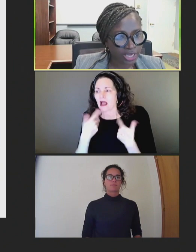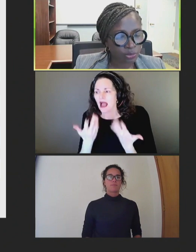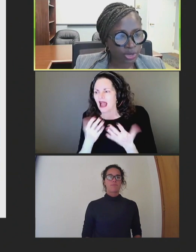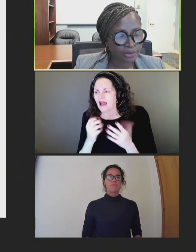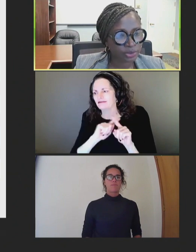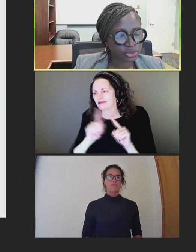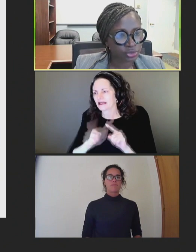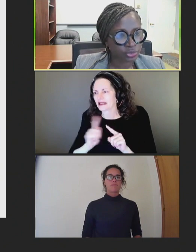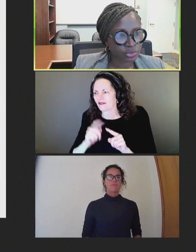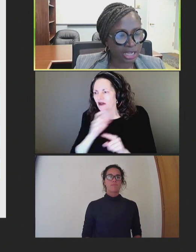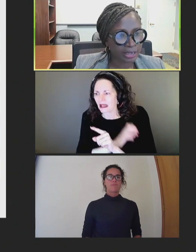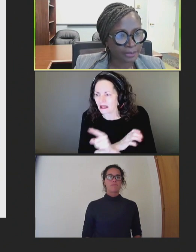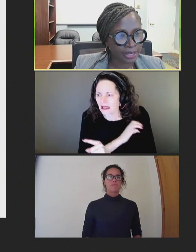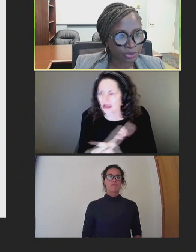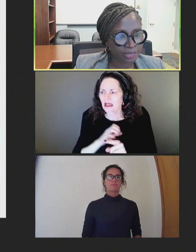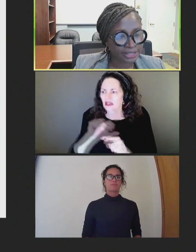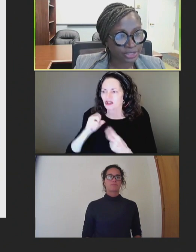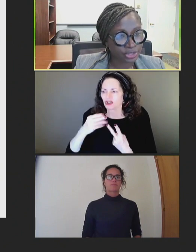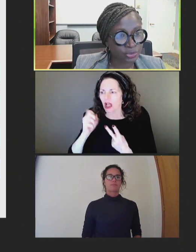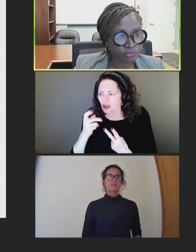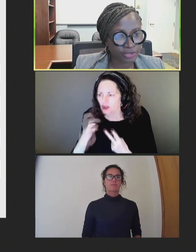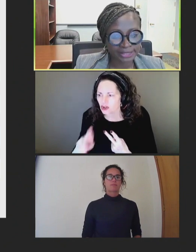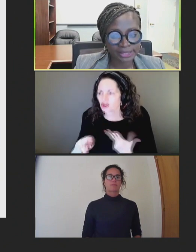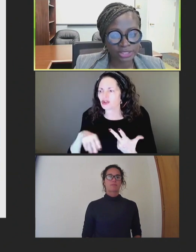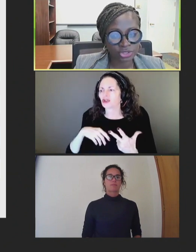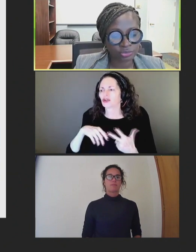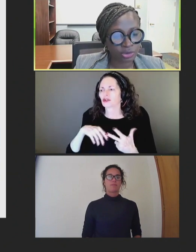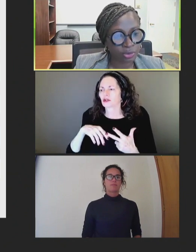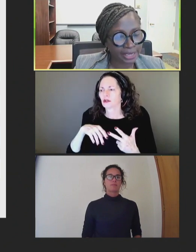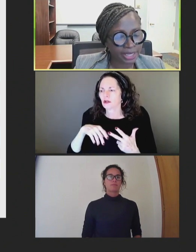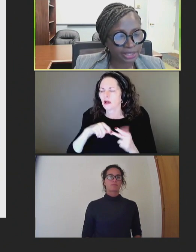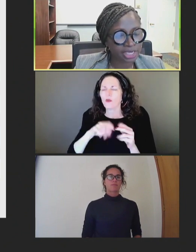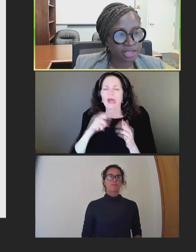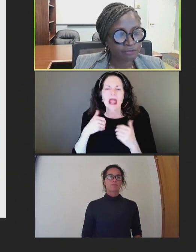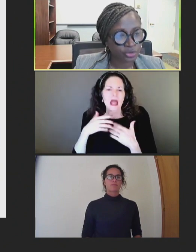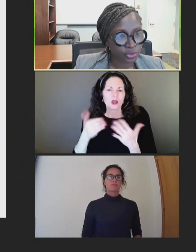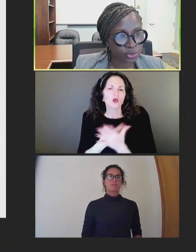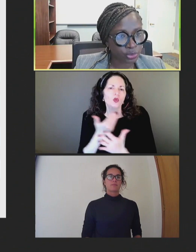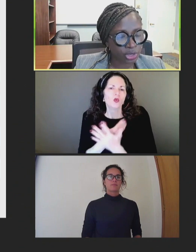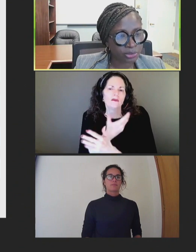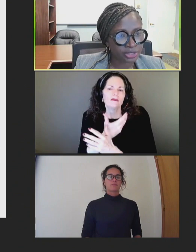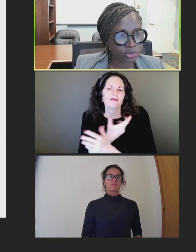We were able to implement a new vaccination requirement for those who were coming into